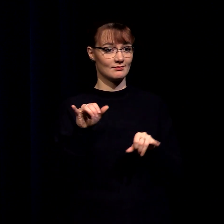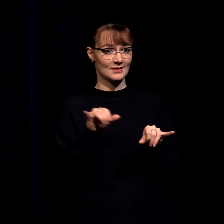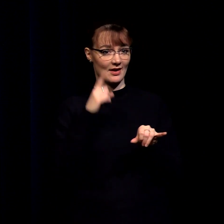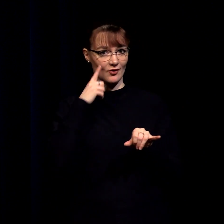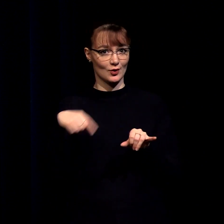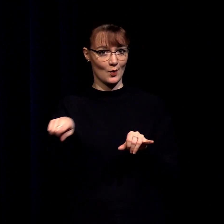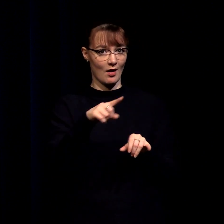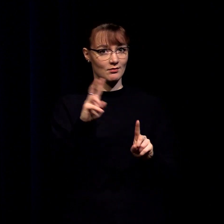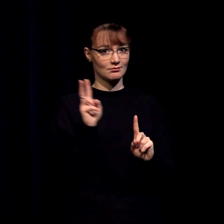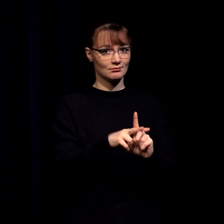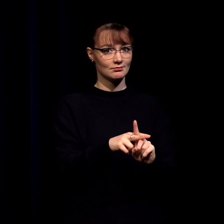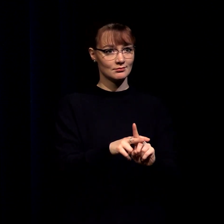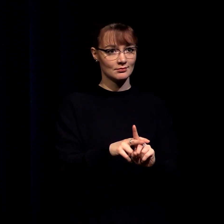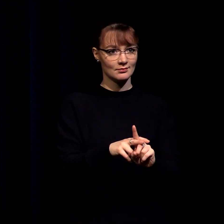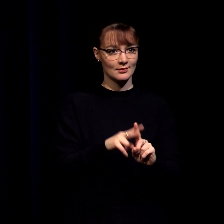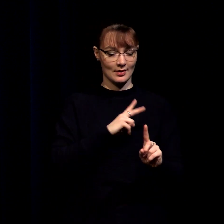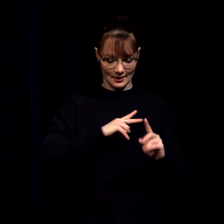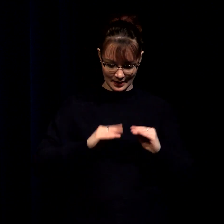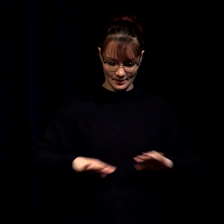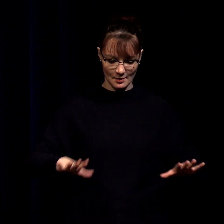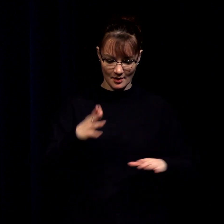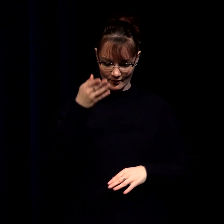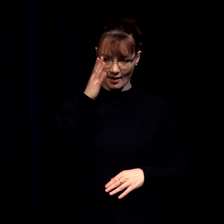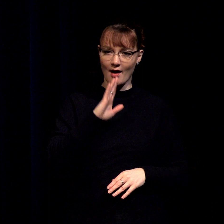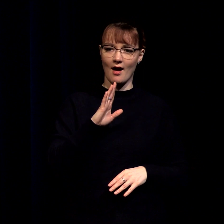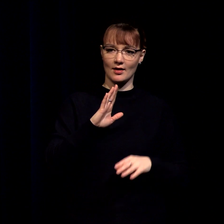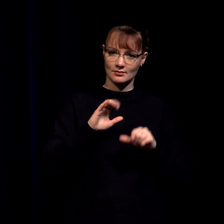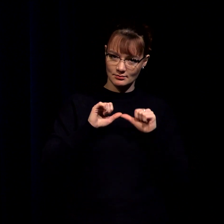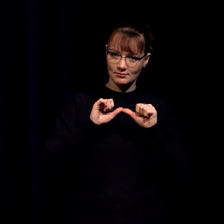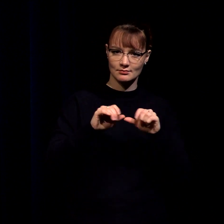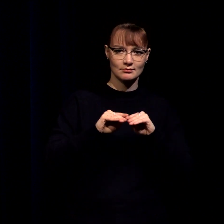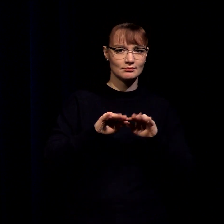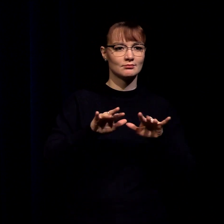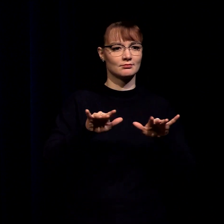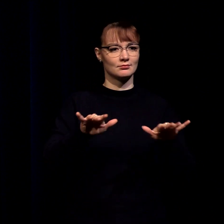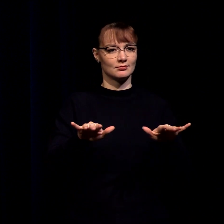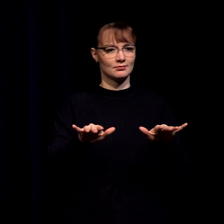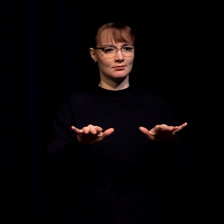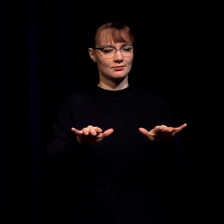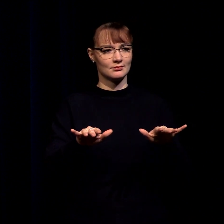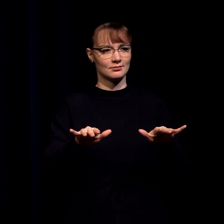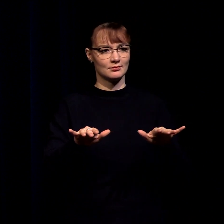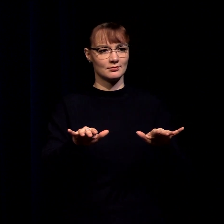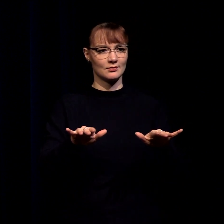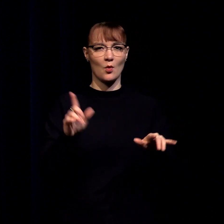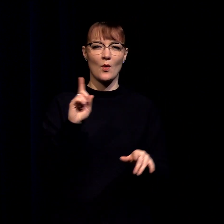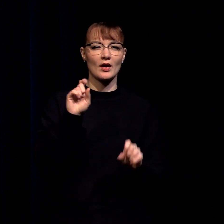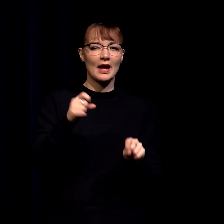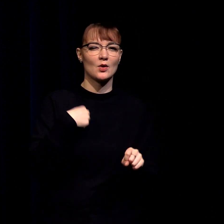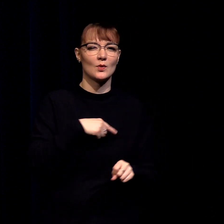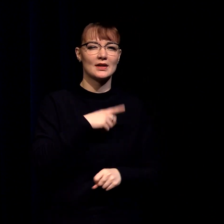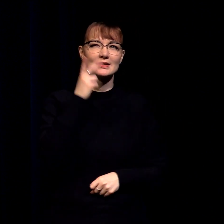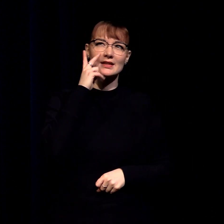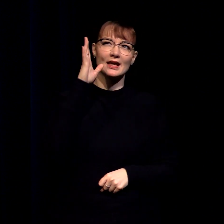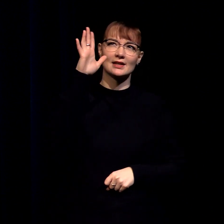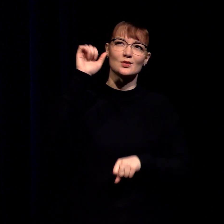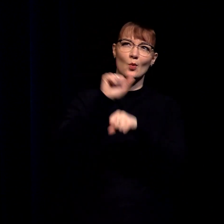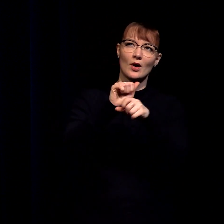kingdom of God is advancing. Where else are we going to see the transcendent? Where else are we going to see the miraculous?